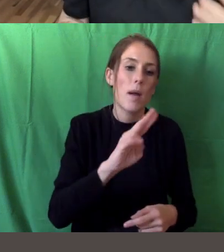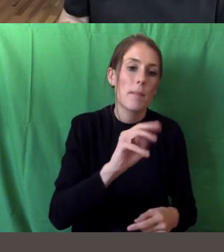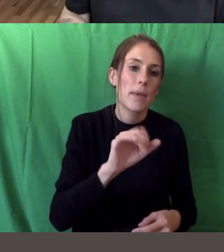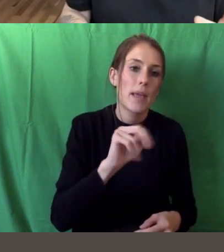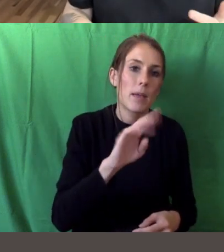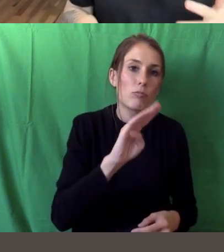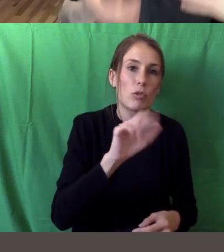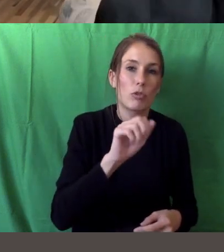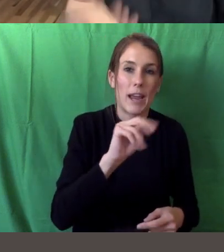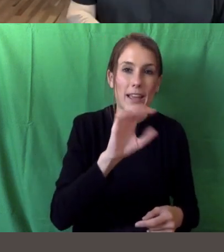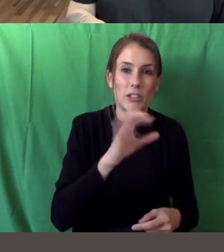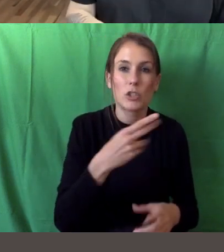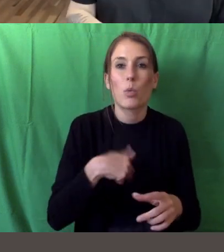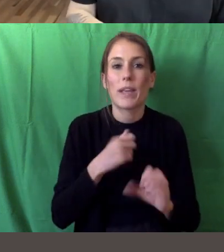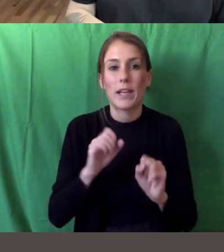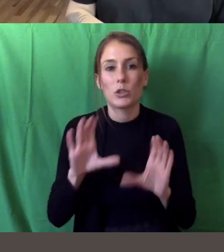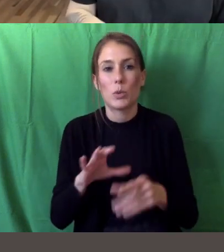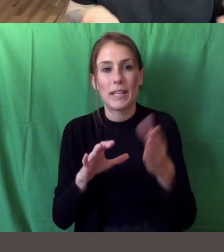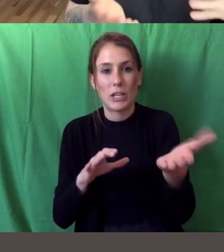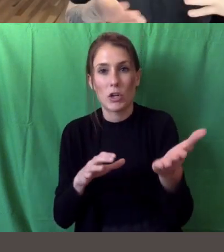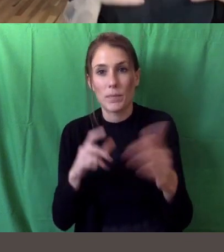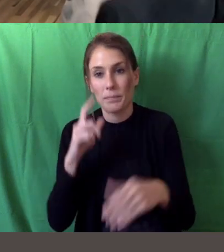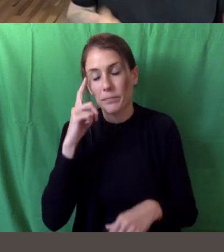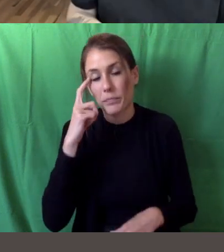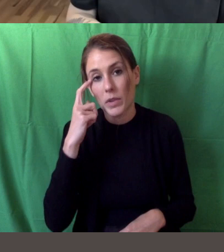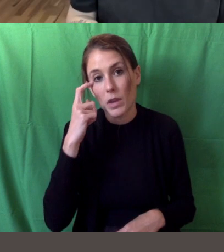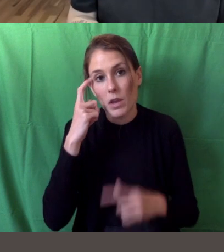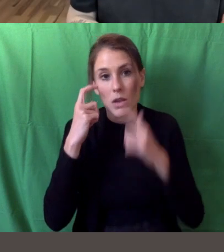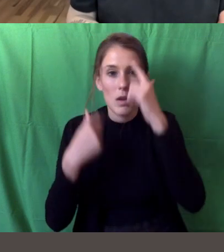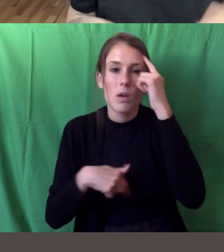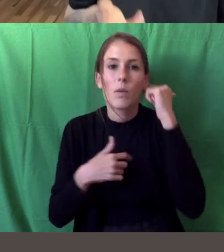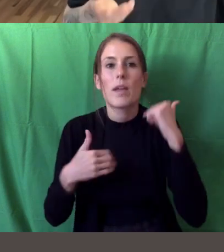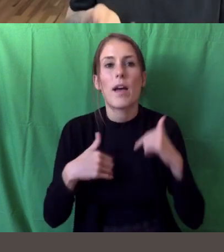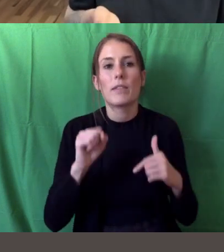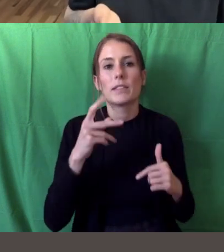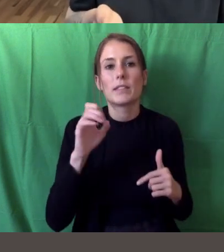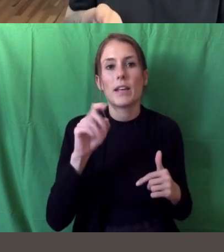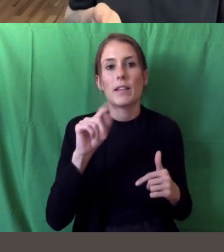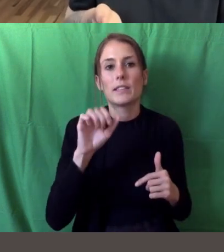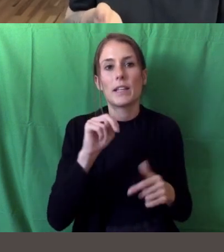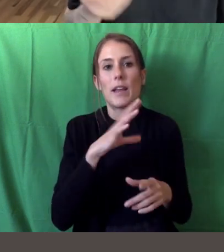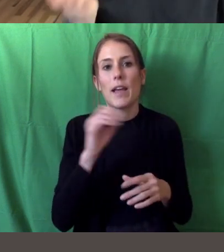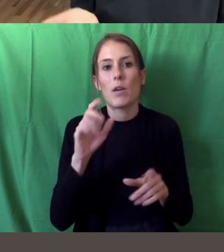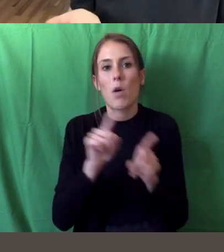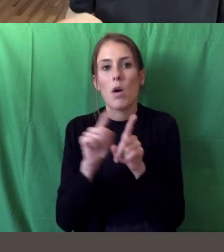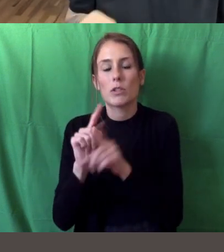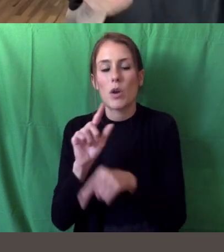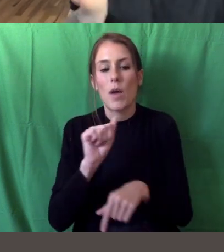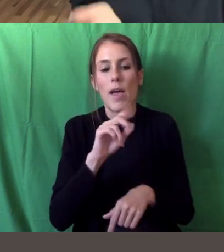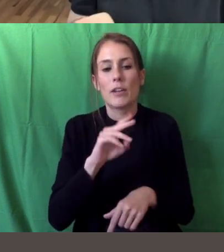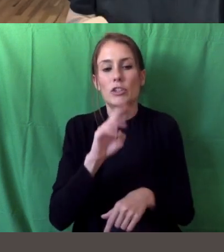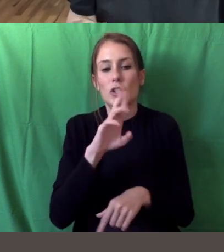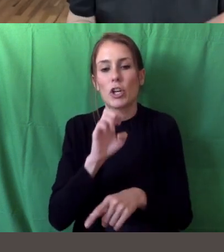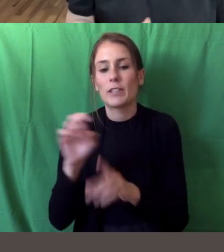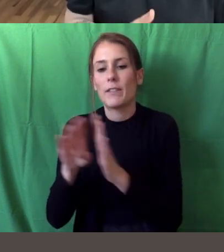So azd, in this template that we have, we have a skeleton GitHub action and also an Azure DevOps pipeline, if that's your flavor of CI/CD